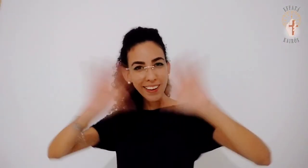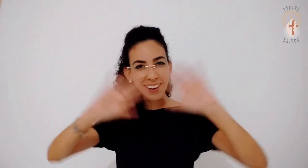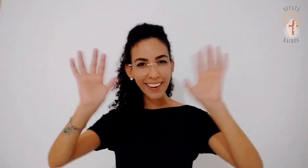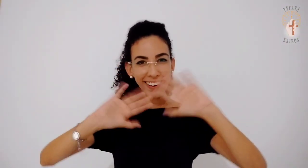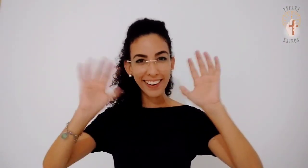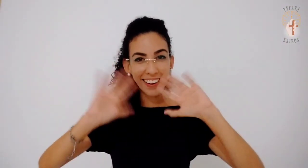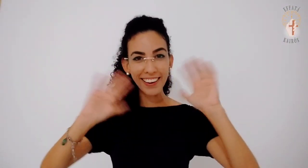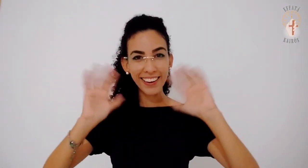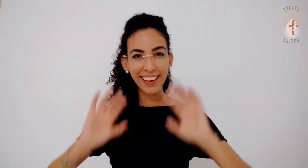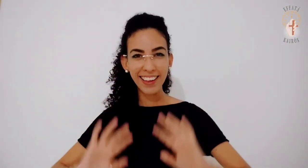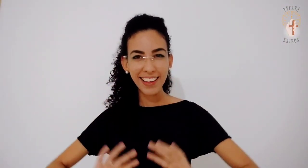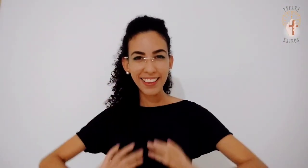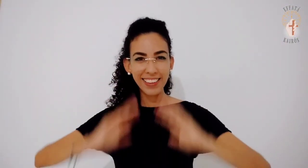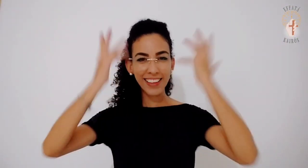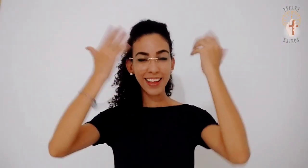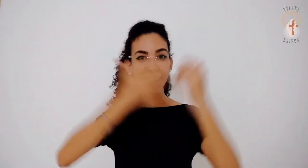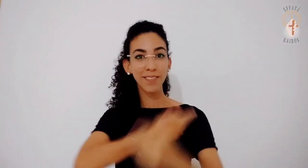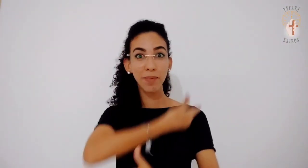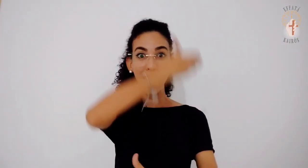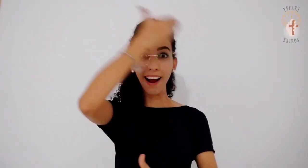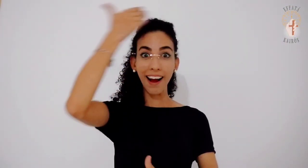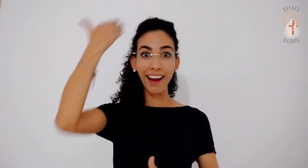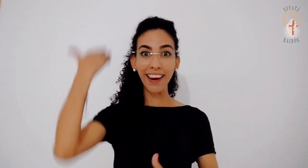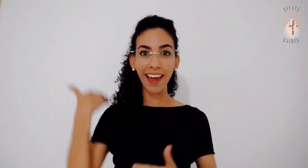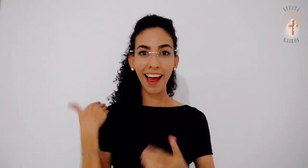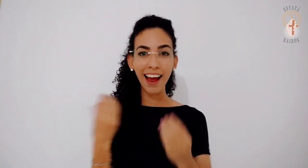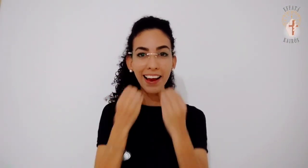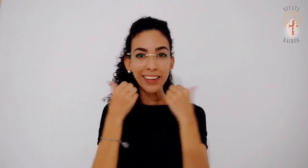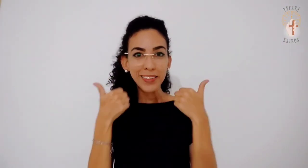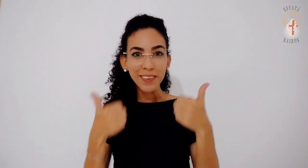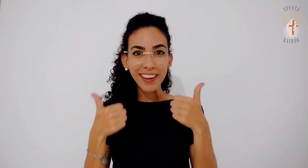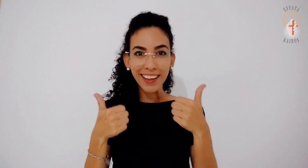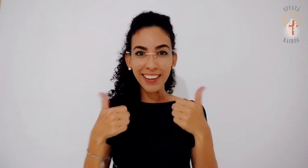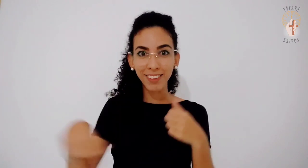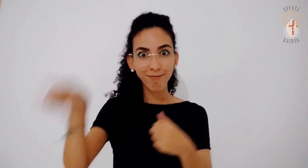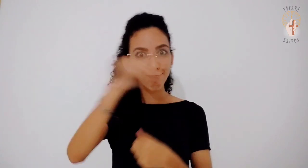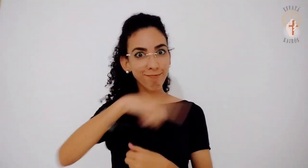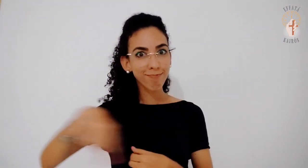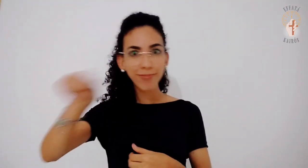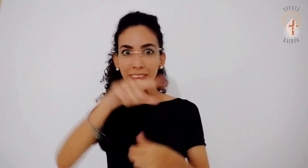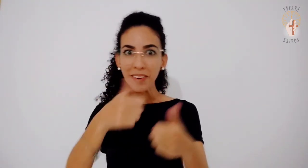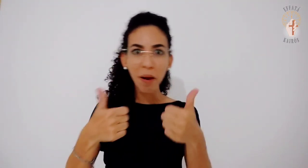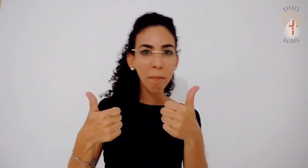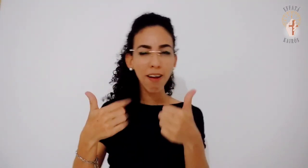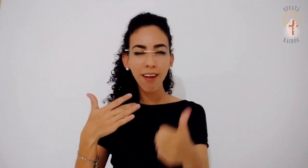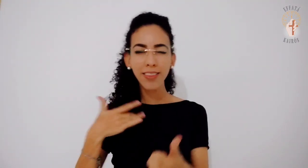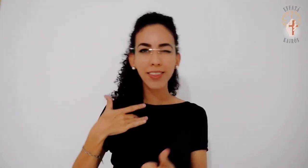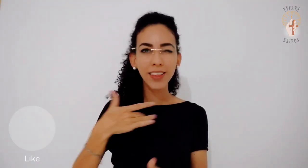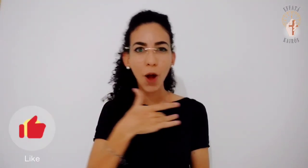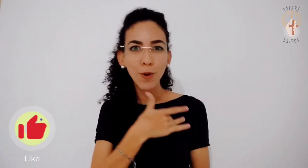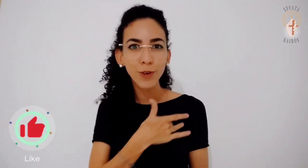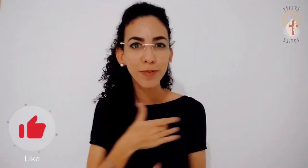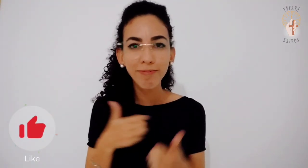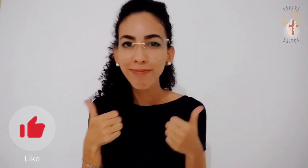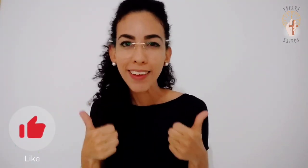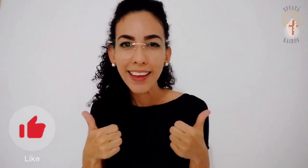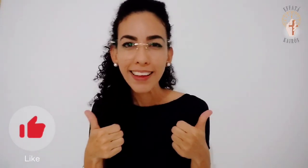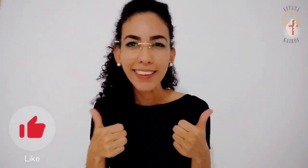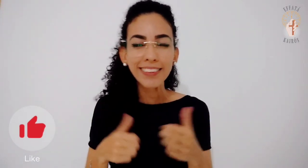Hello Save Maria! Are you okay?